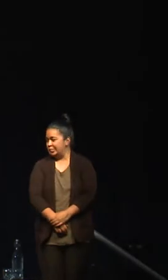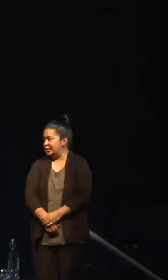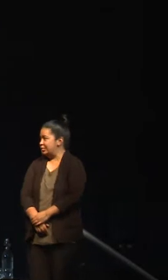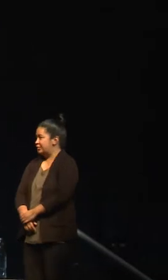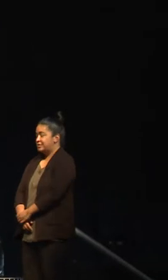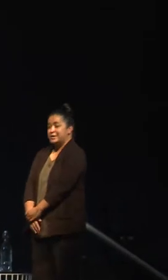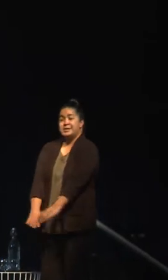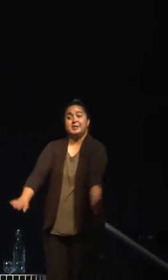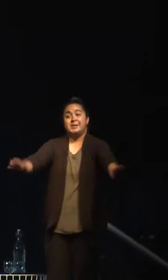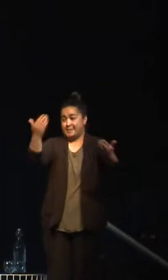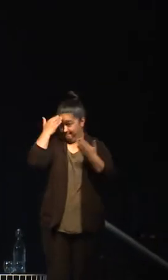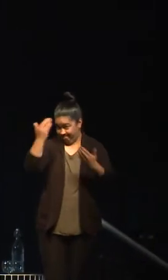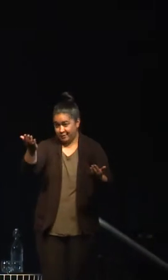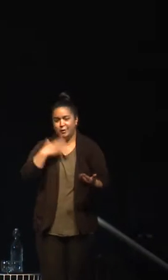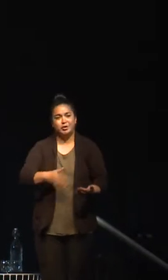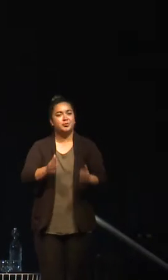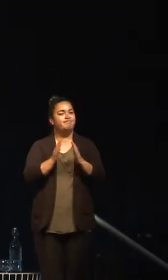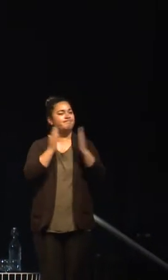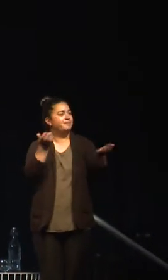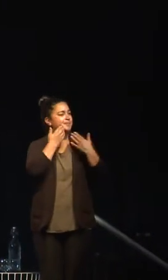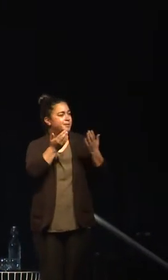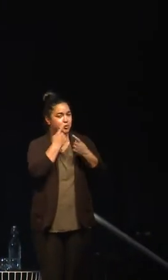Minister James Shaw: Tēnā koutou katoa. Ngā mihi nui kia koutou. Good morning. Just